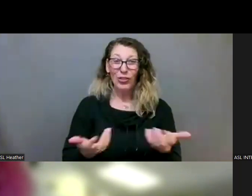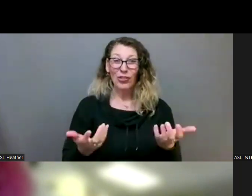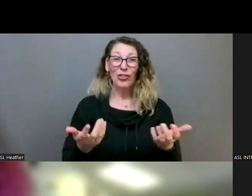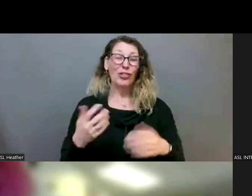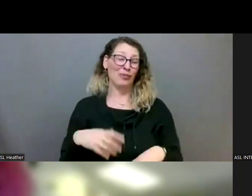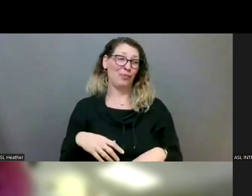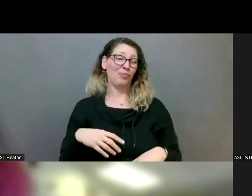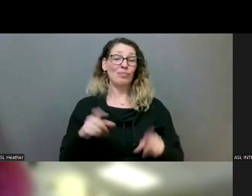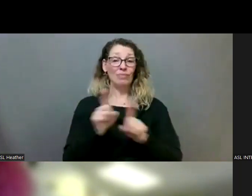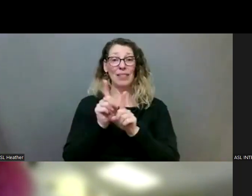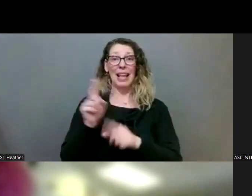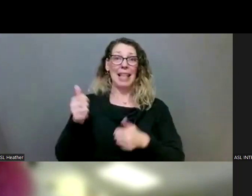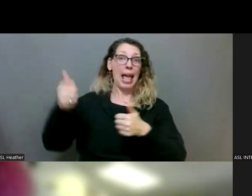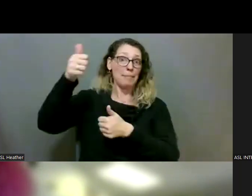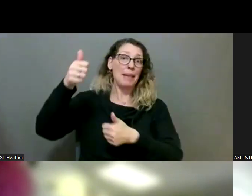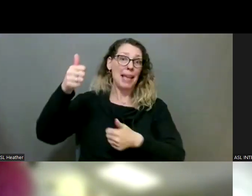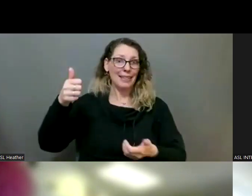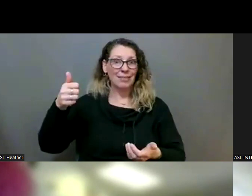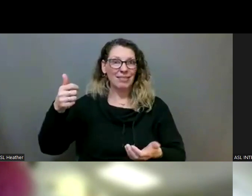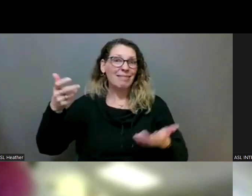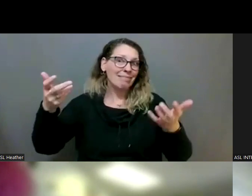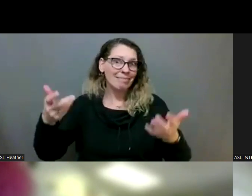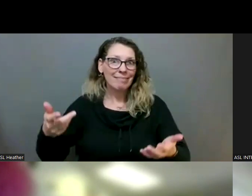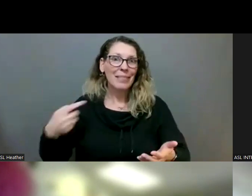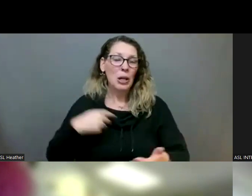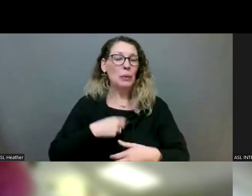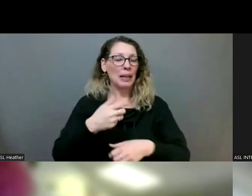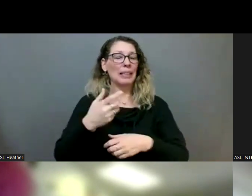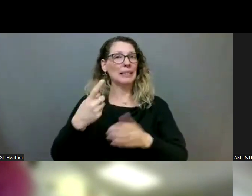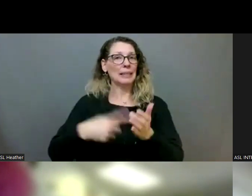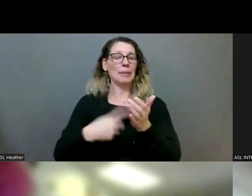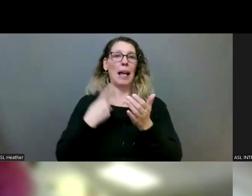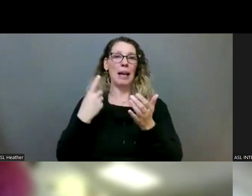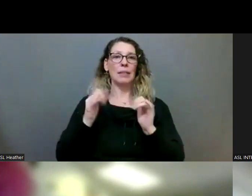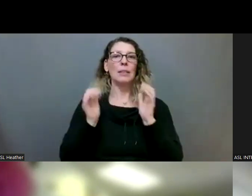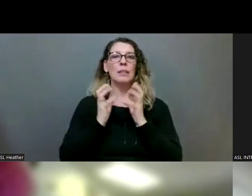as an administrator, for a while, we get those times where it's well this kid's not here. What's